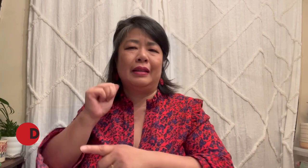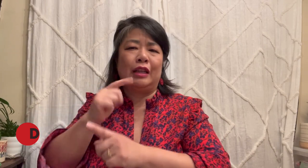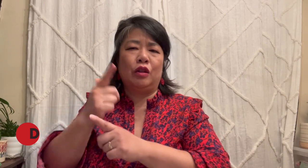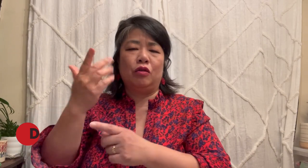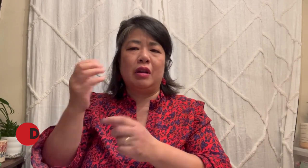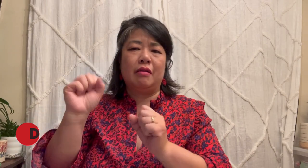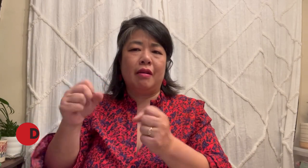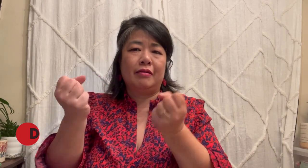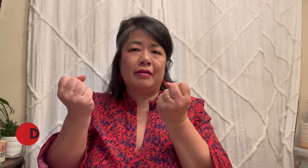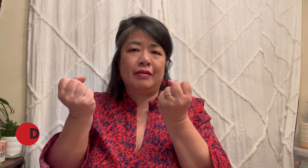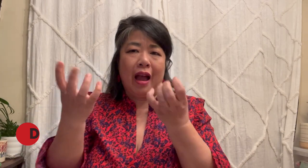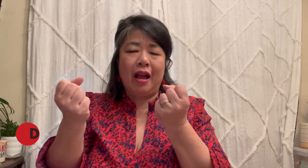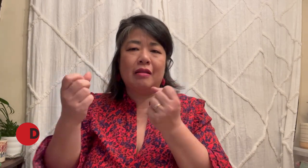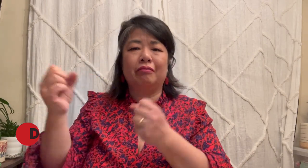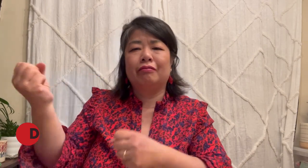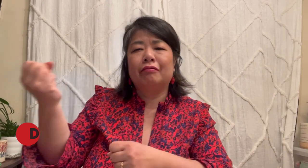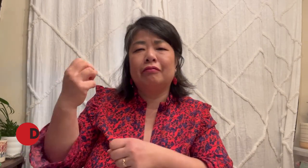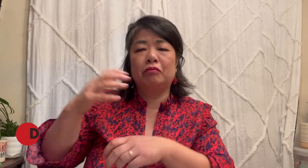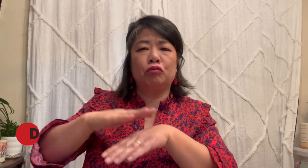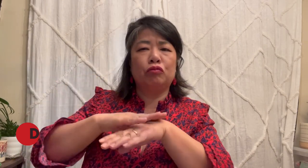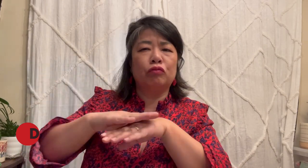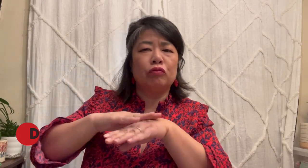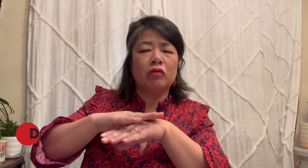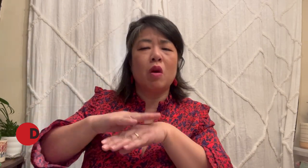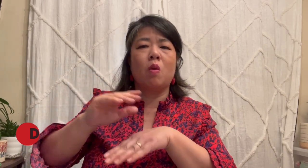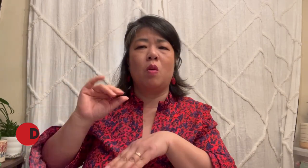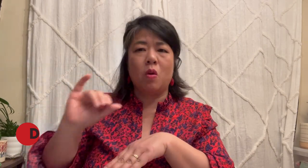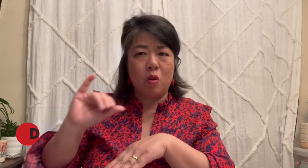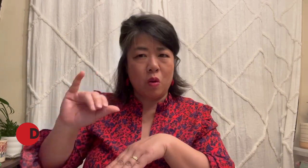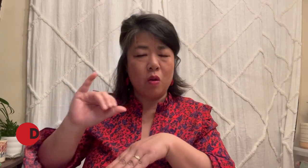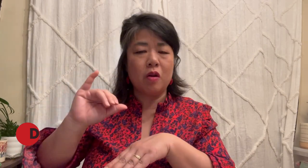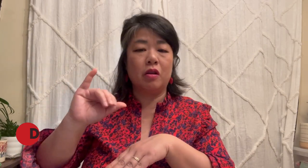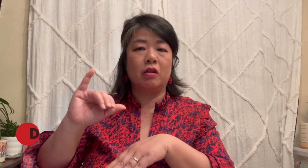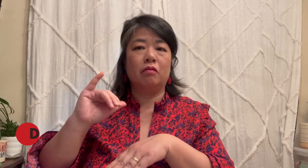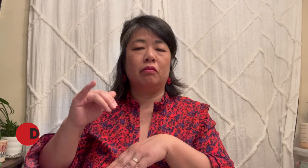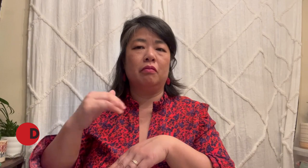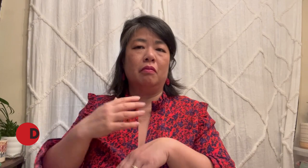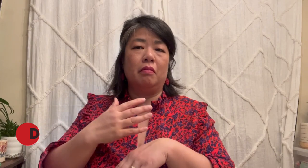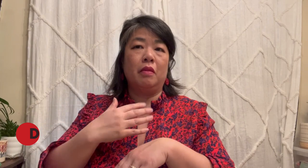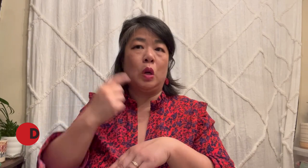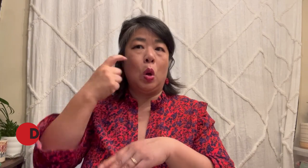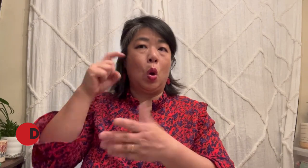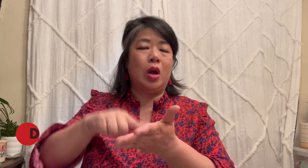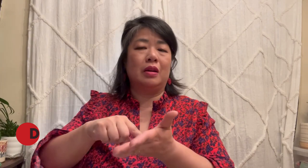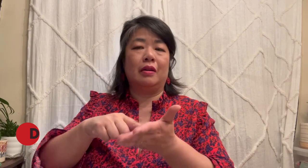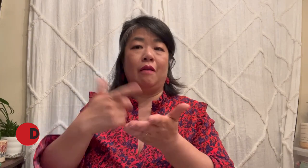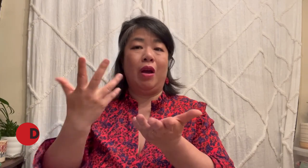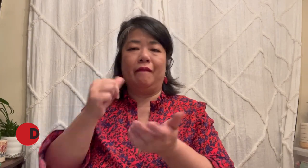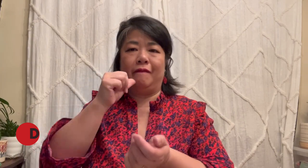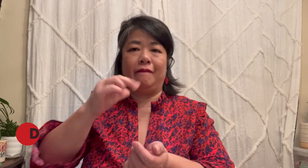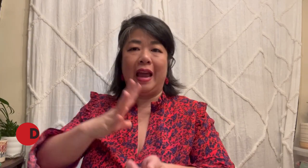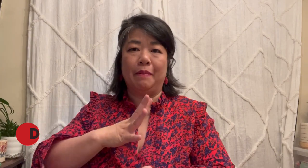We communicated through home signs and my sister could sign